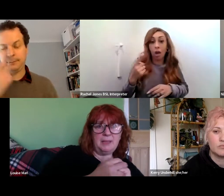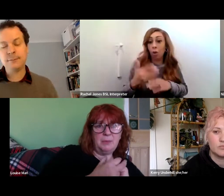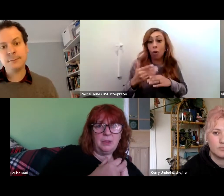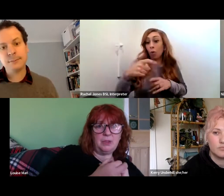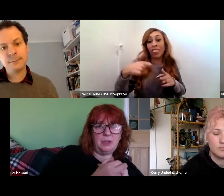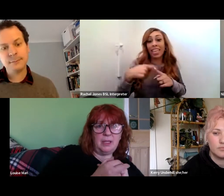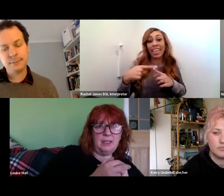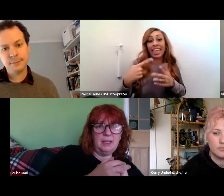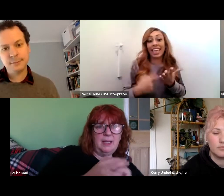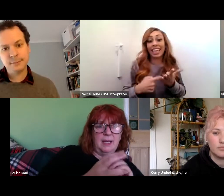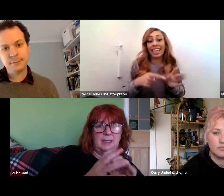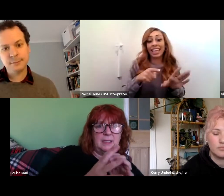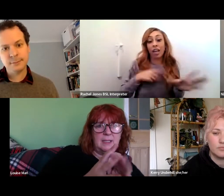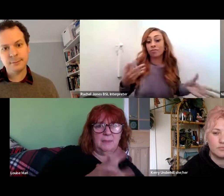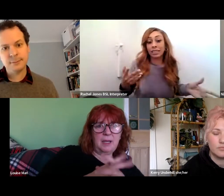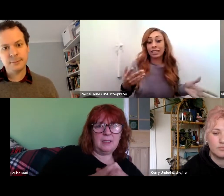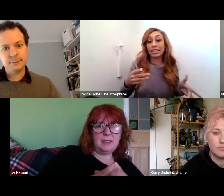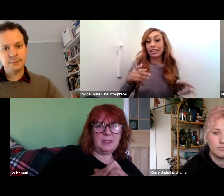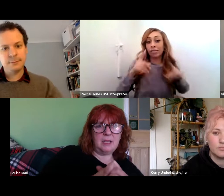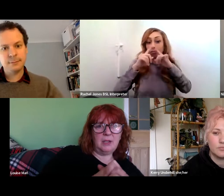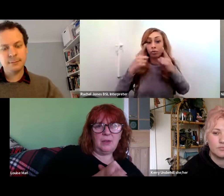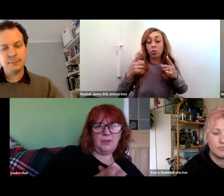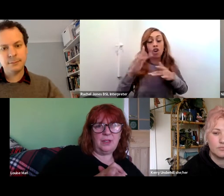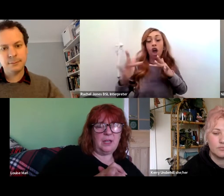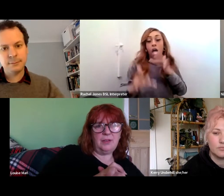if we hadn't worked online, and a lot of the other collaborators,